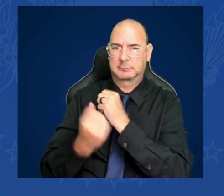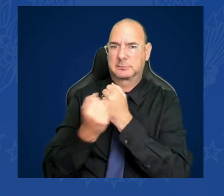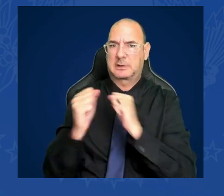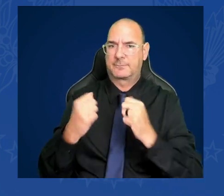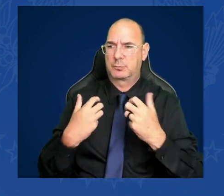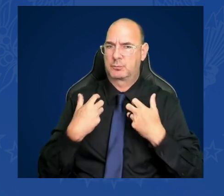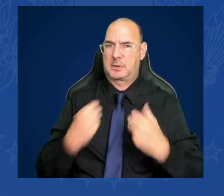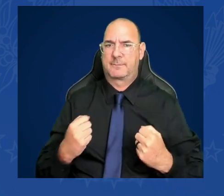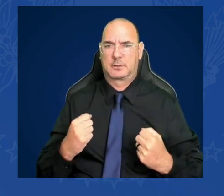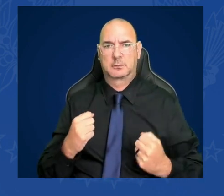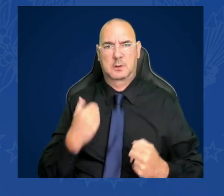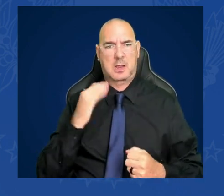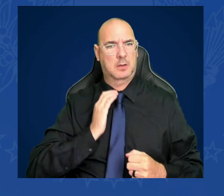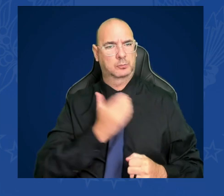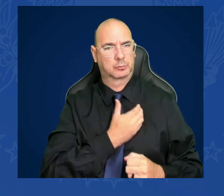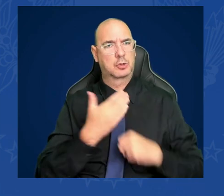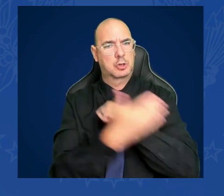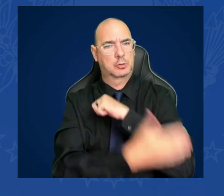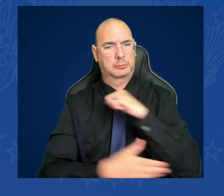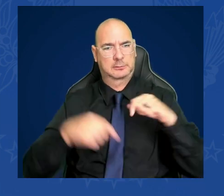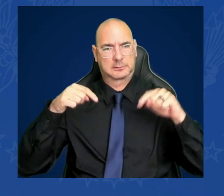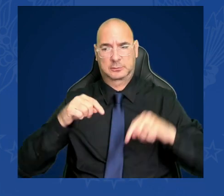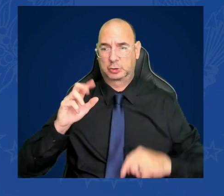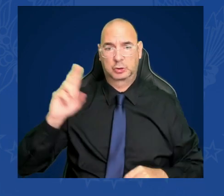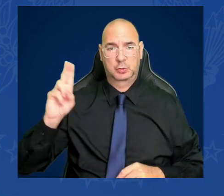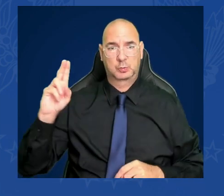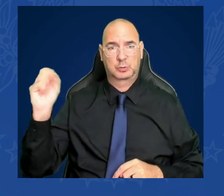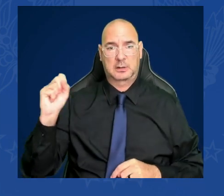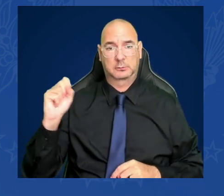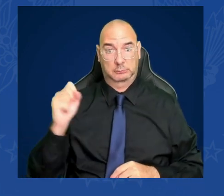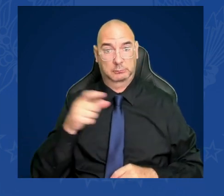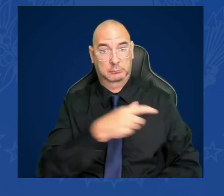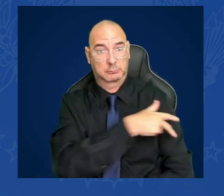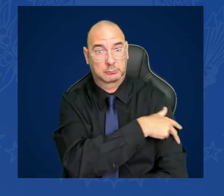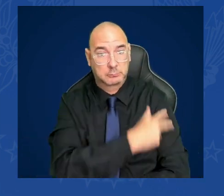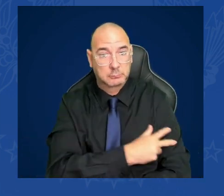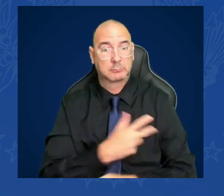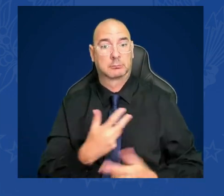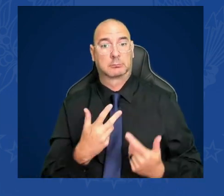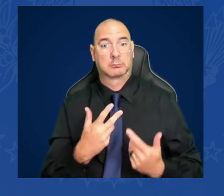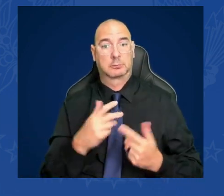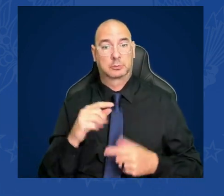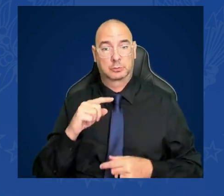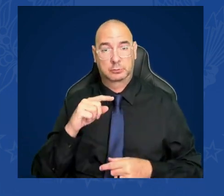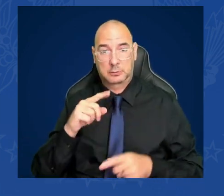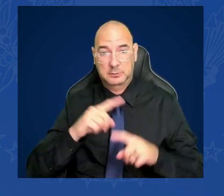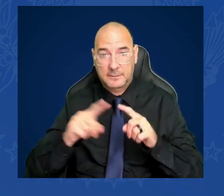Admiral Schultz, Rear Admiral Kelly, congratulations to you both. I was honored to have some time